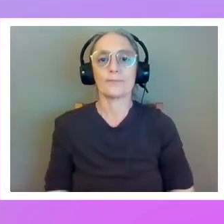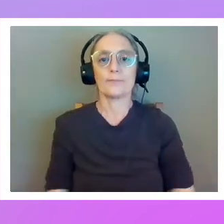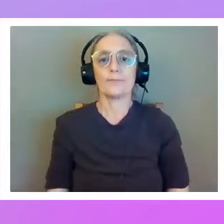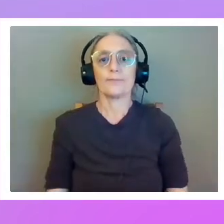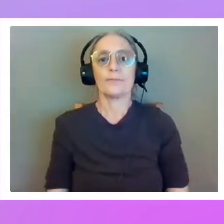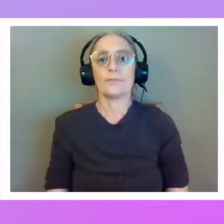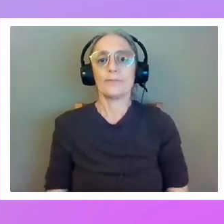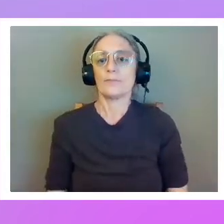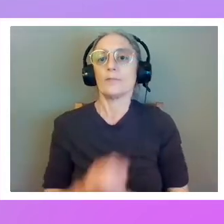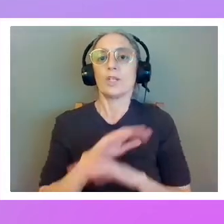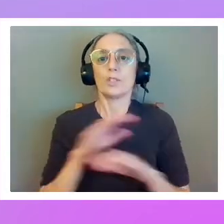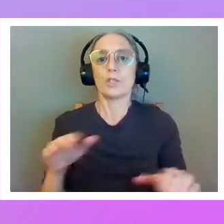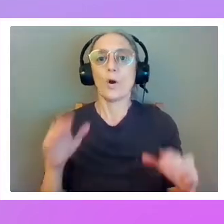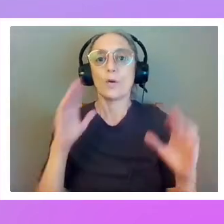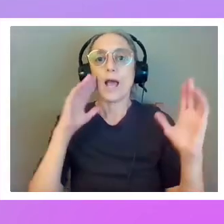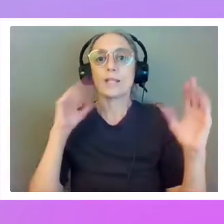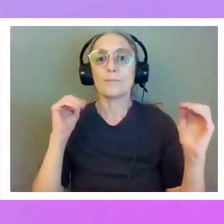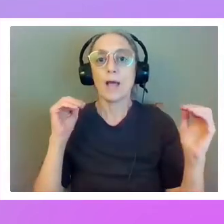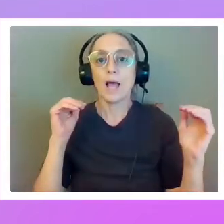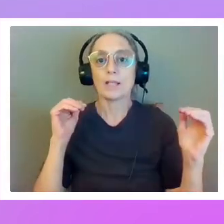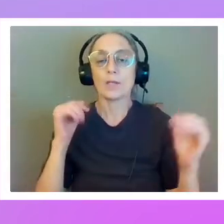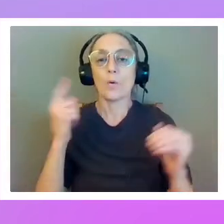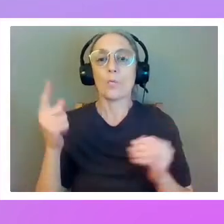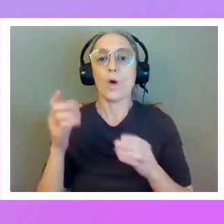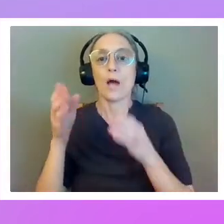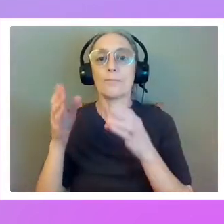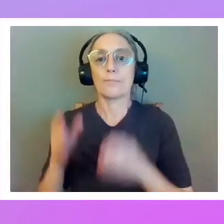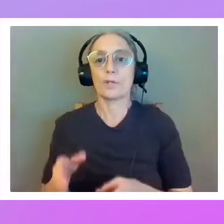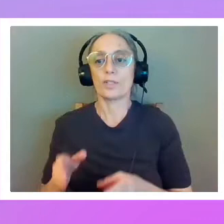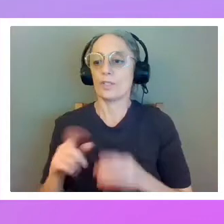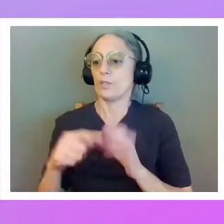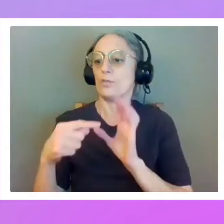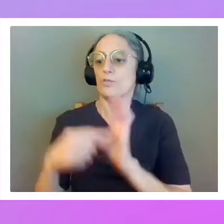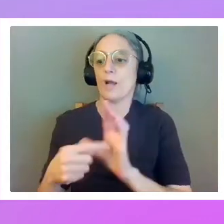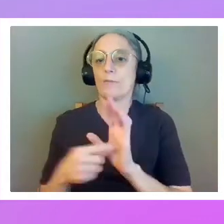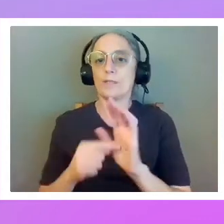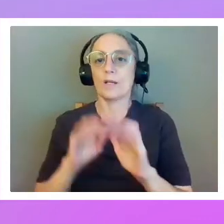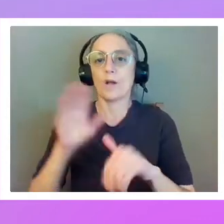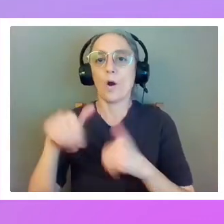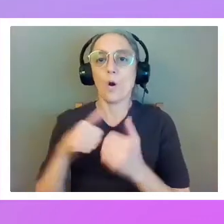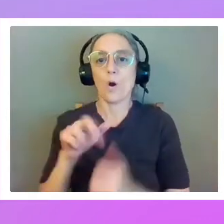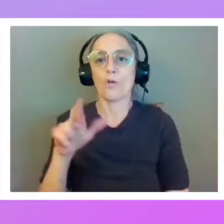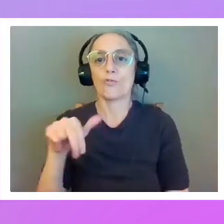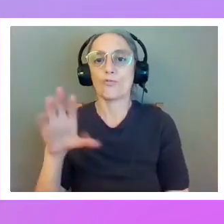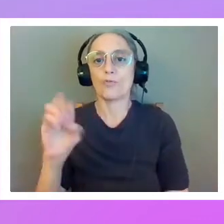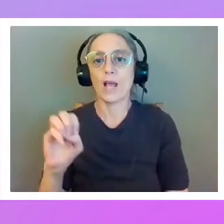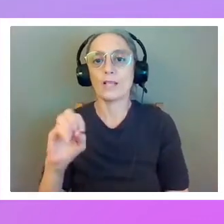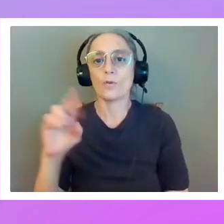Don't expect one person to represent an entire race or group of people.